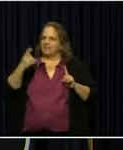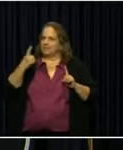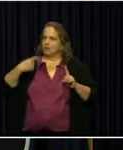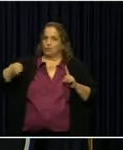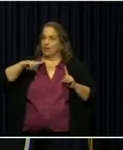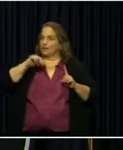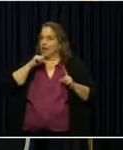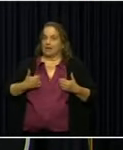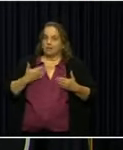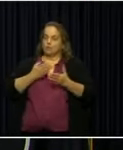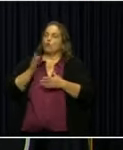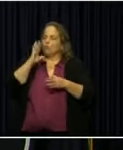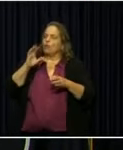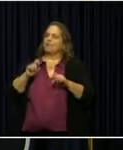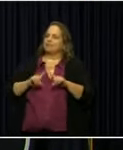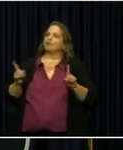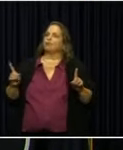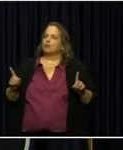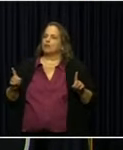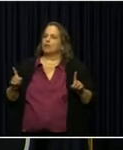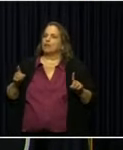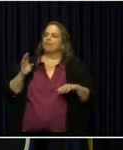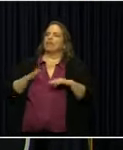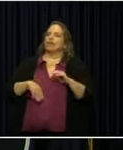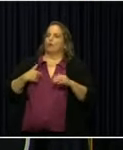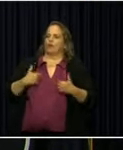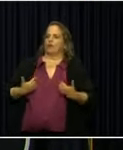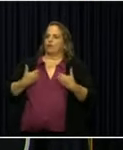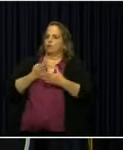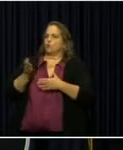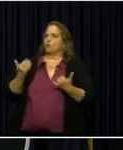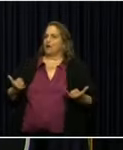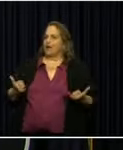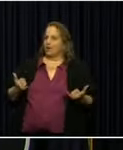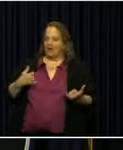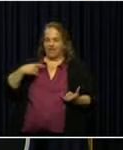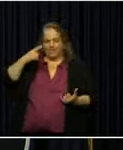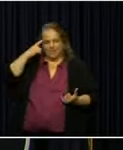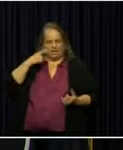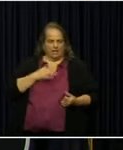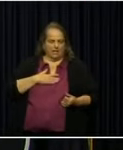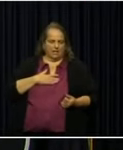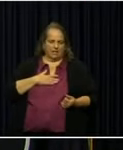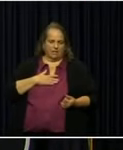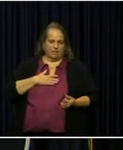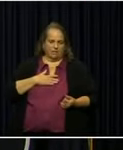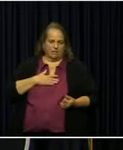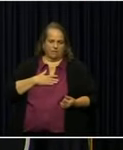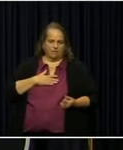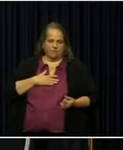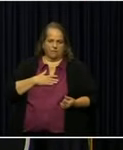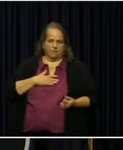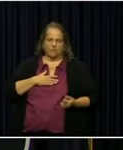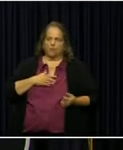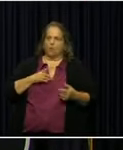SOMETHING THAT WE CAN'T EVEN DESCRIBE PROBABLY AS A CURVE BY THE END OF IT. WHAT YOU HAVE DONE IS SPECIAL